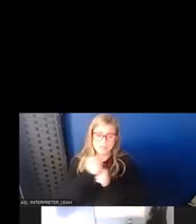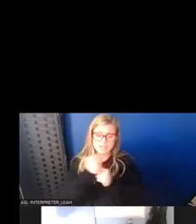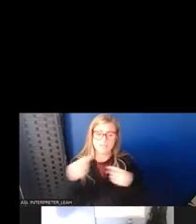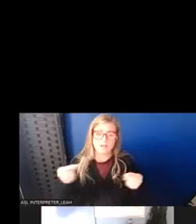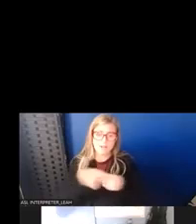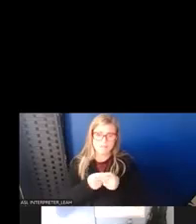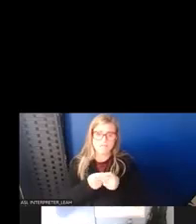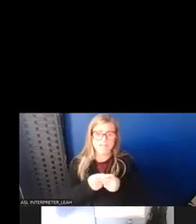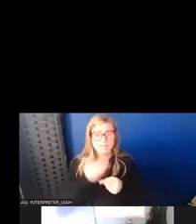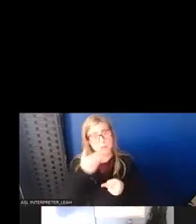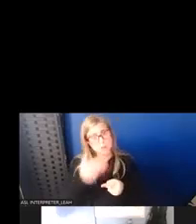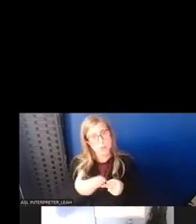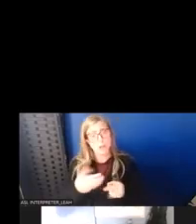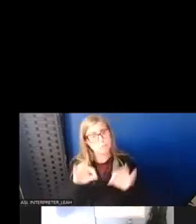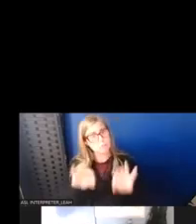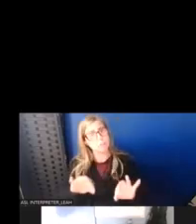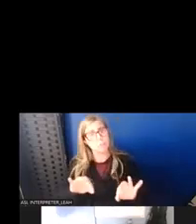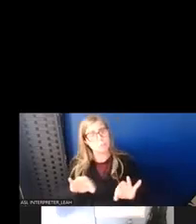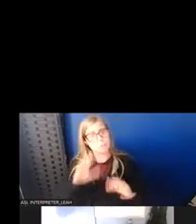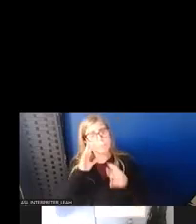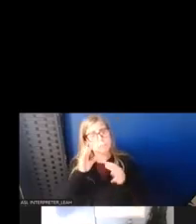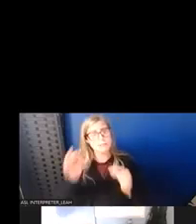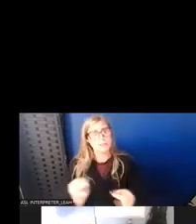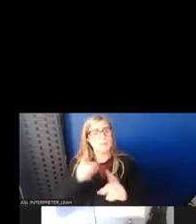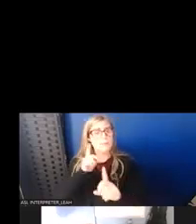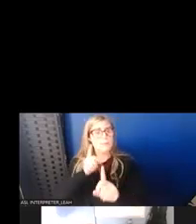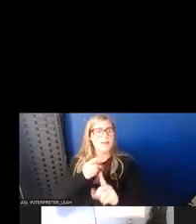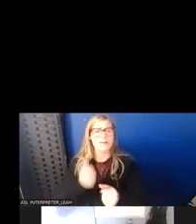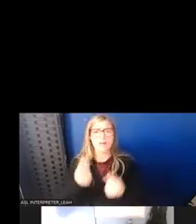to really come to a decision point where everyone's views and